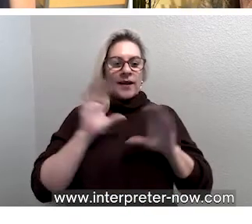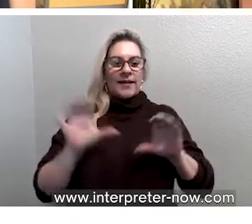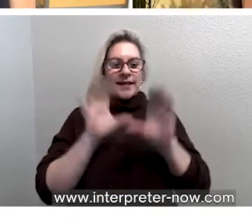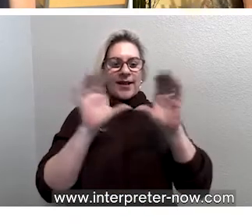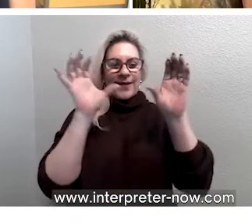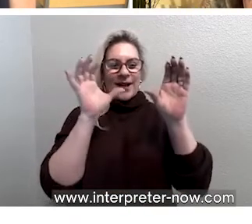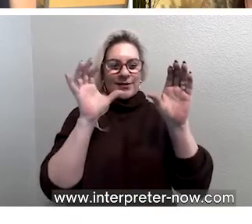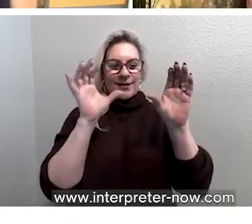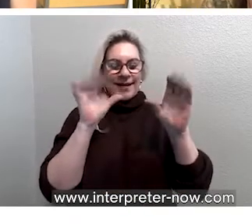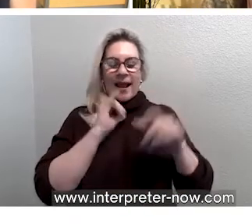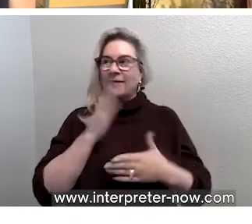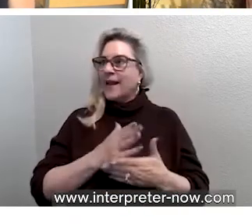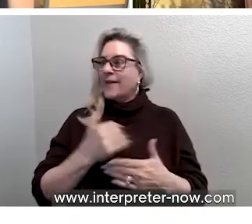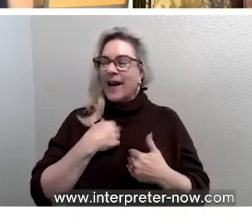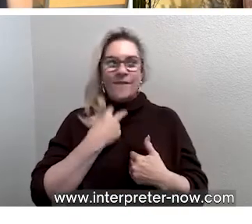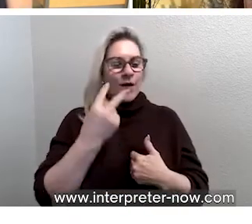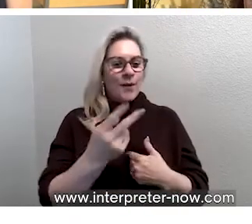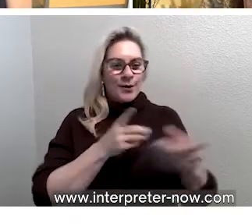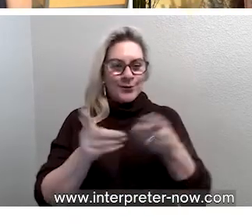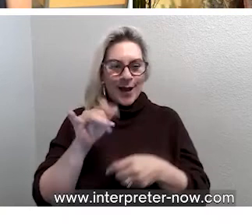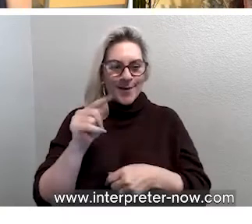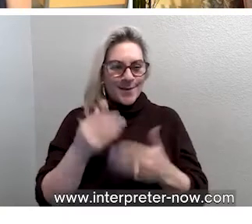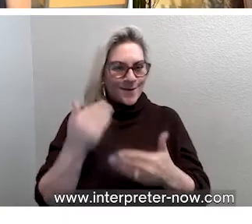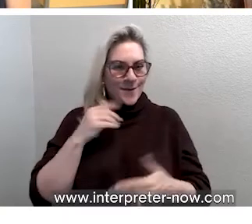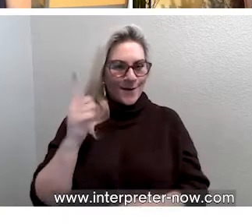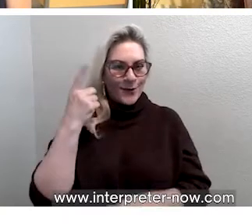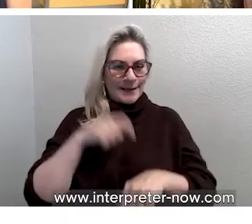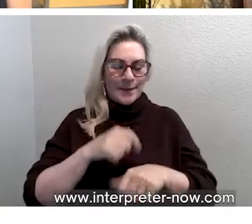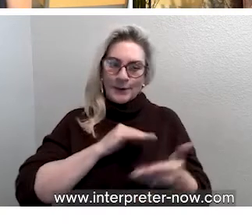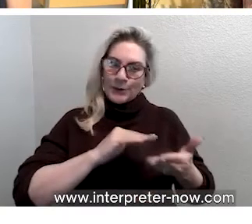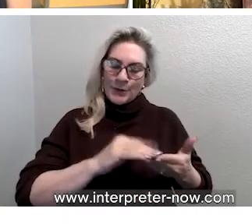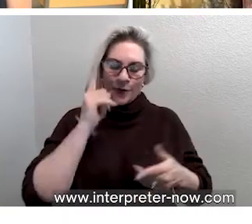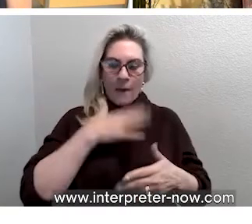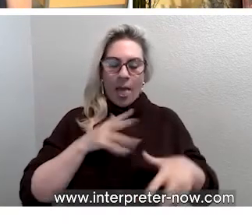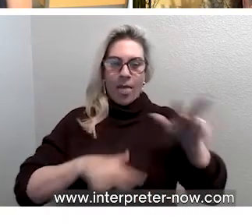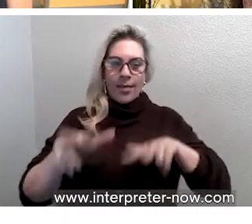I never had to verbally describe it. So, excuse me y'all for my fumbling.